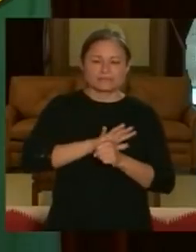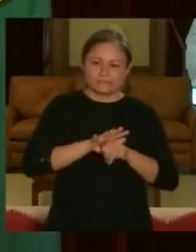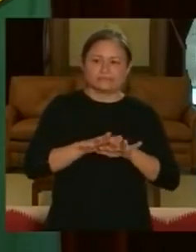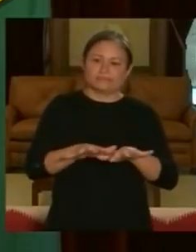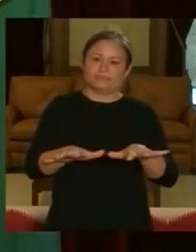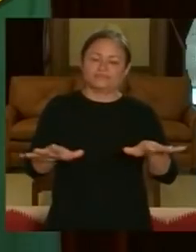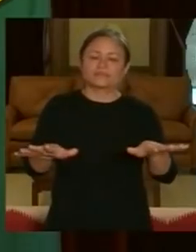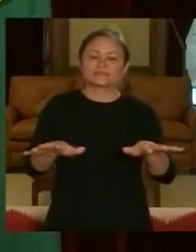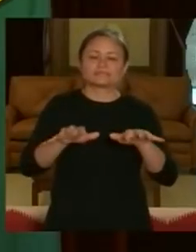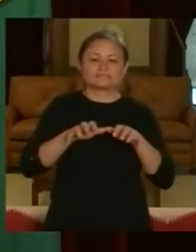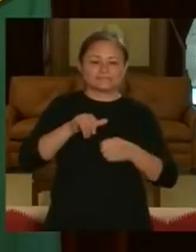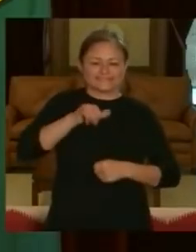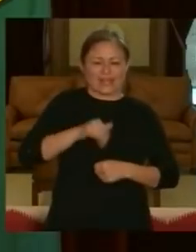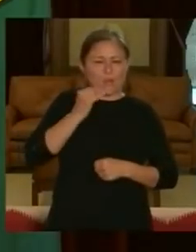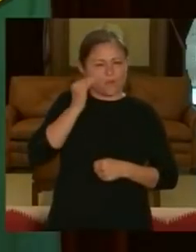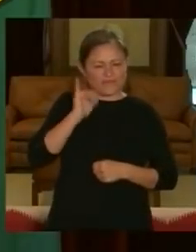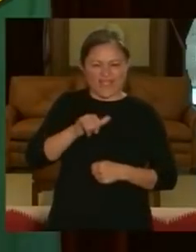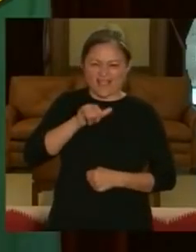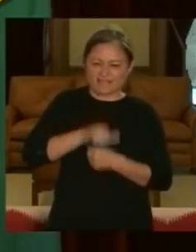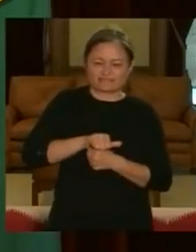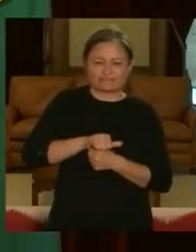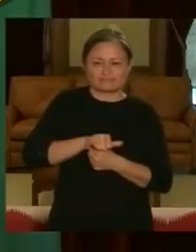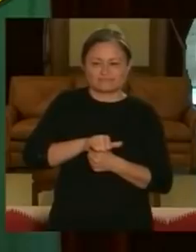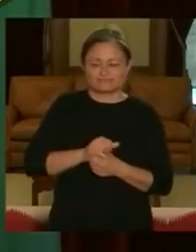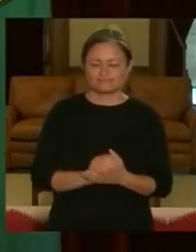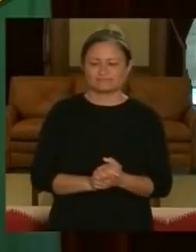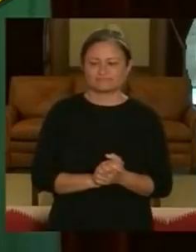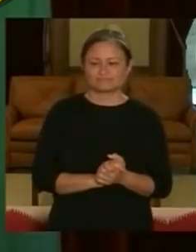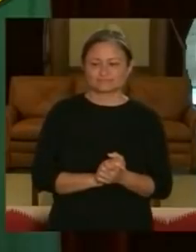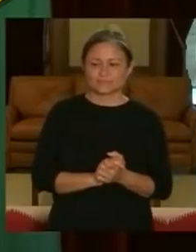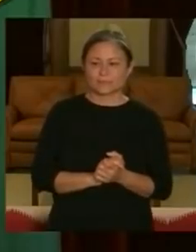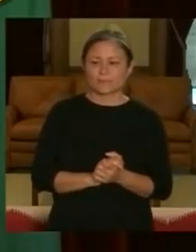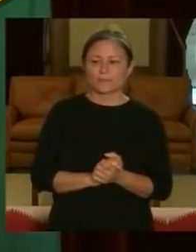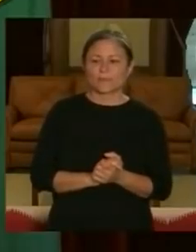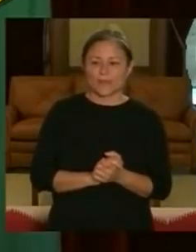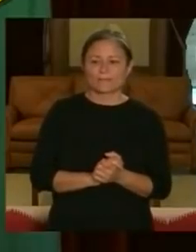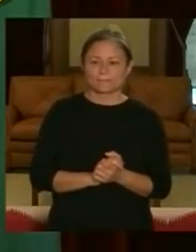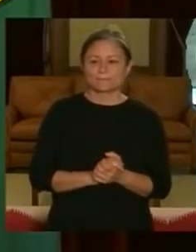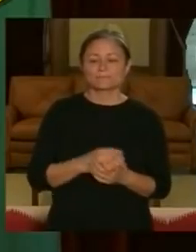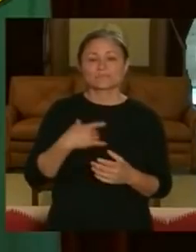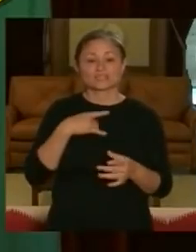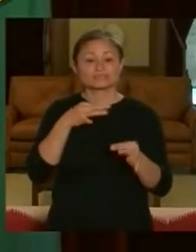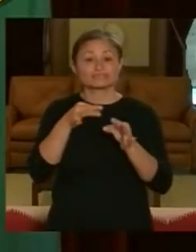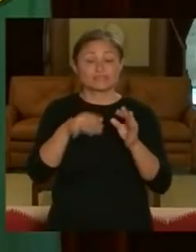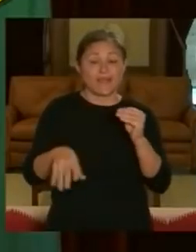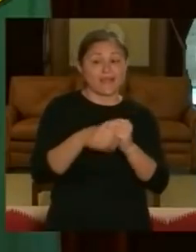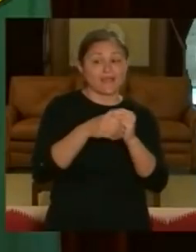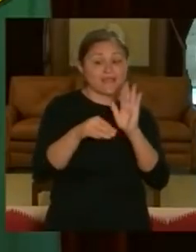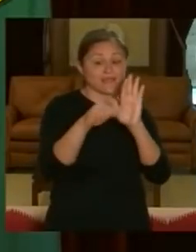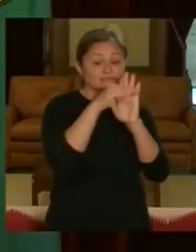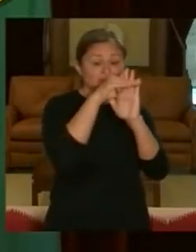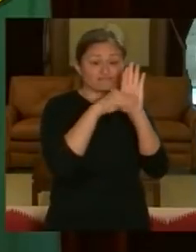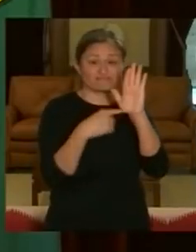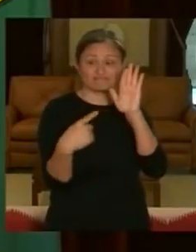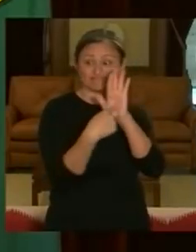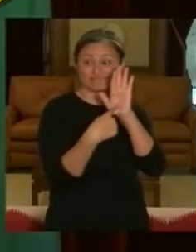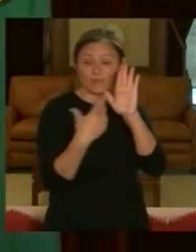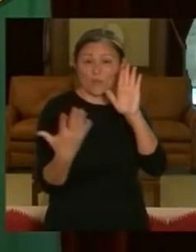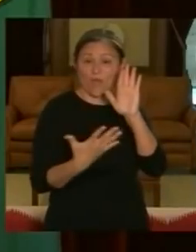FIGHT THE WAVES OF THIS VIRUS COMING DOWN ON US NOW AND IN THE IMMEDIATE FUTURE.